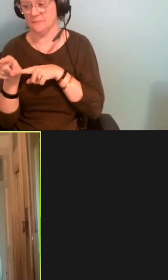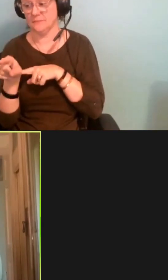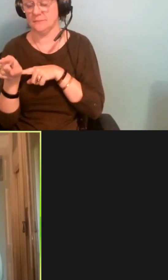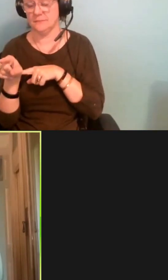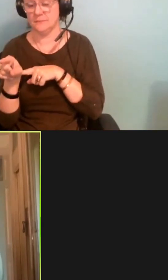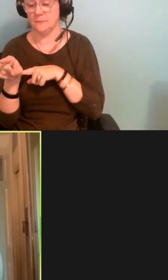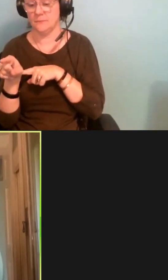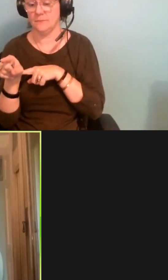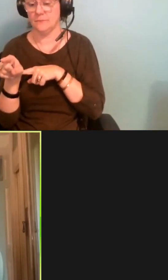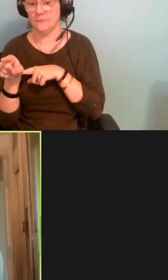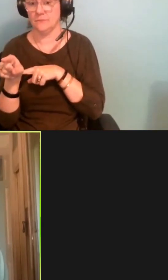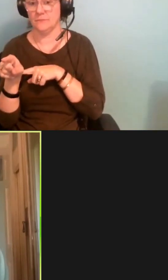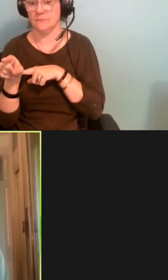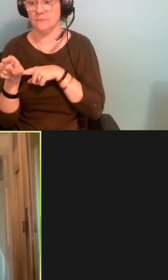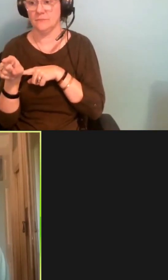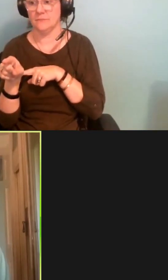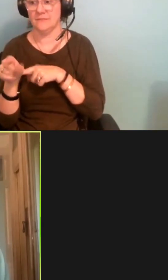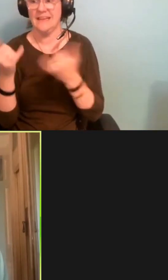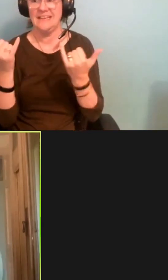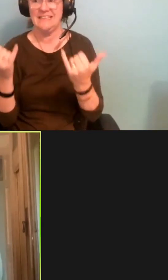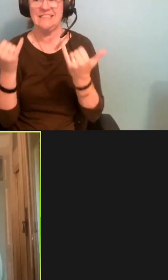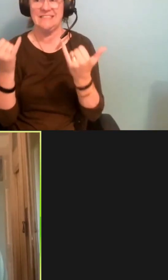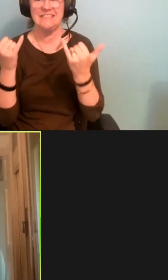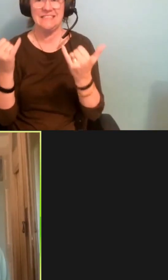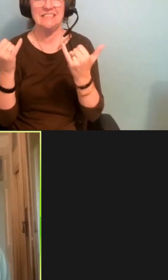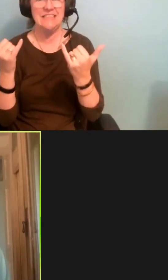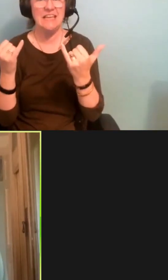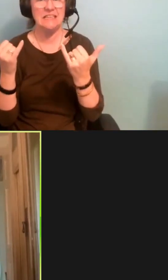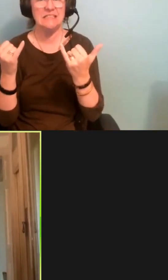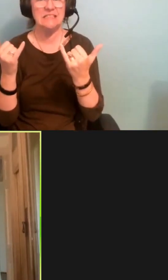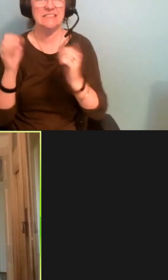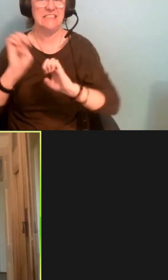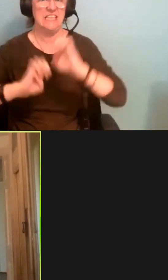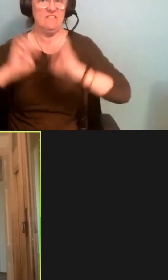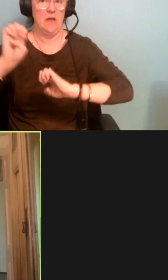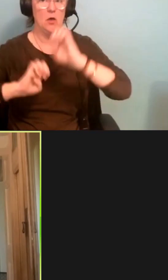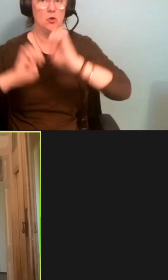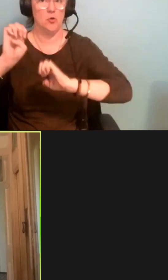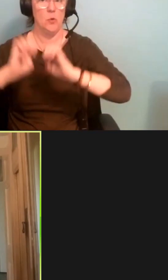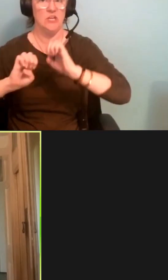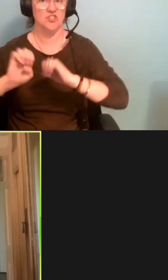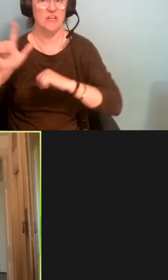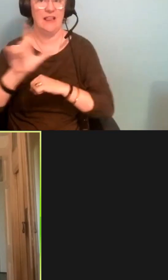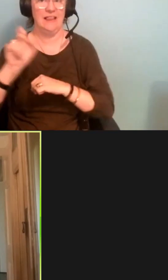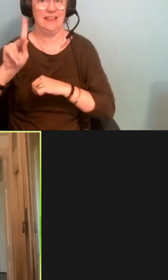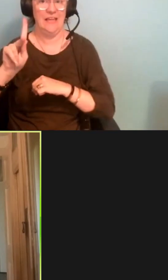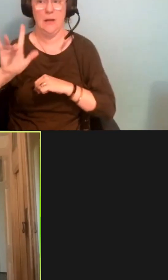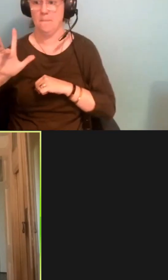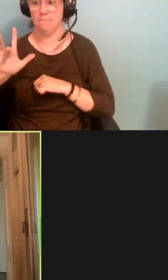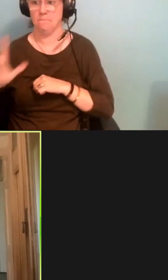link to today's um evaluation of today's webinar that will also generate a